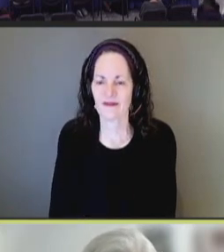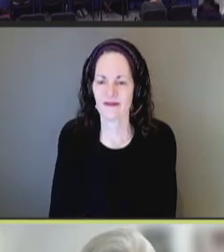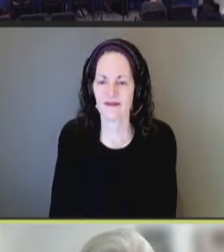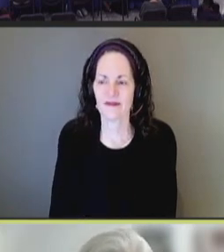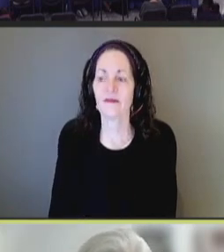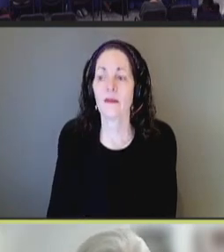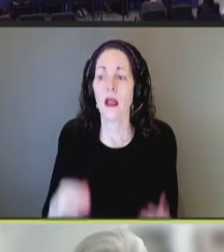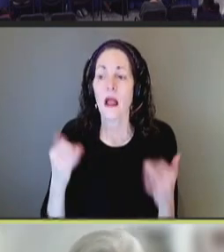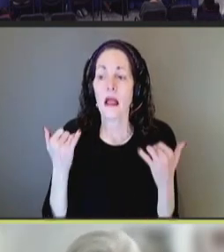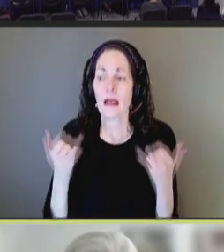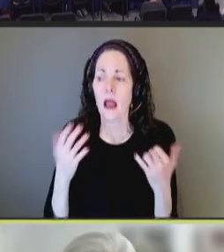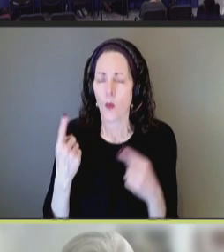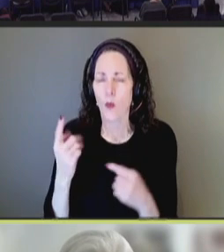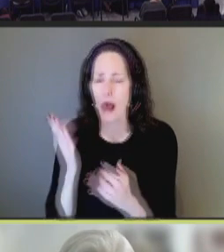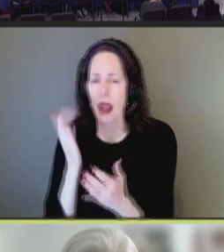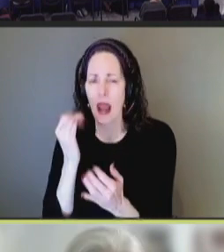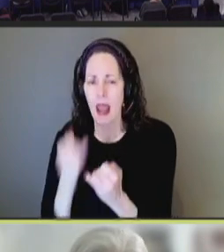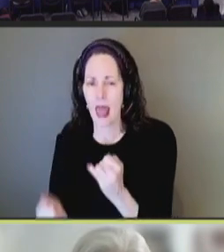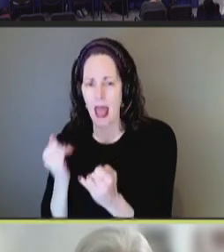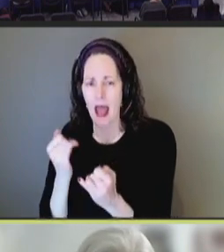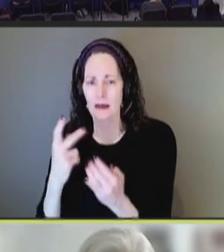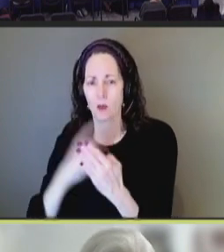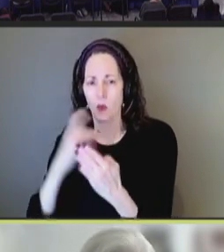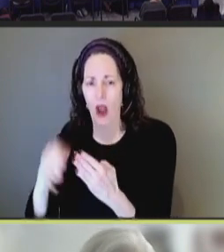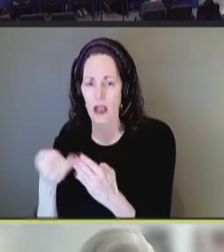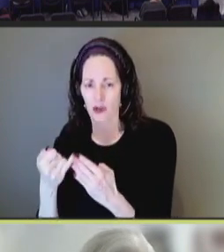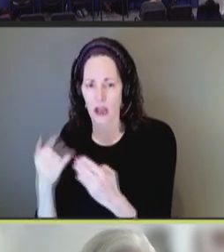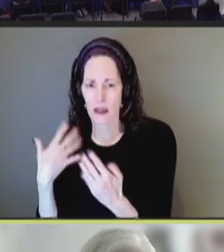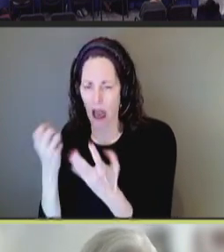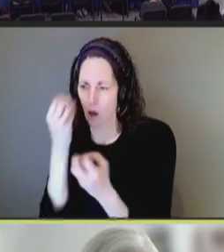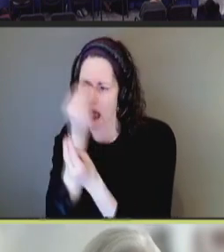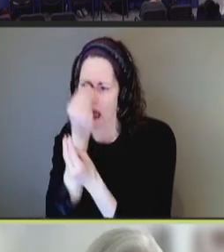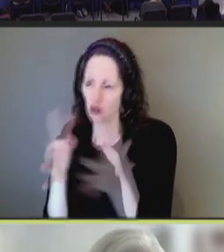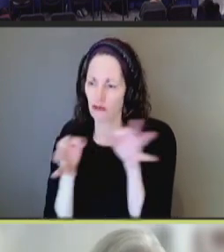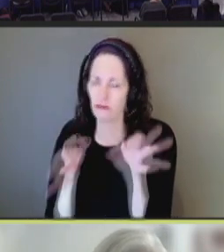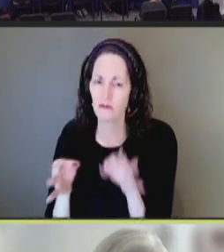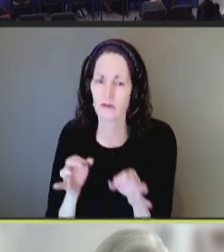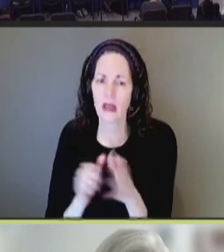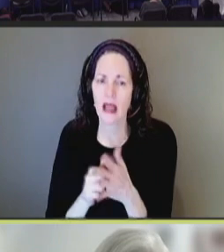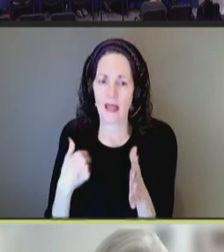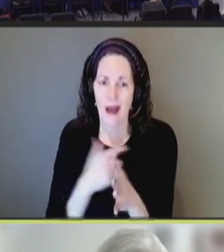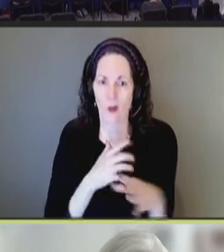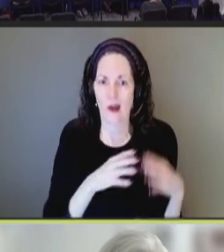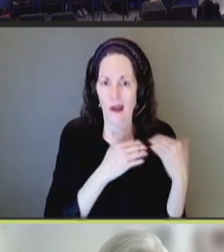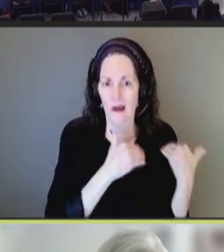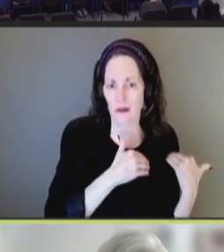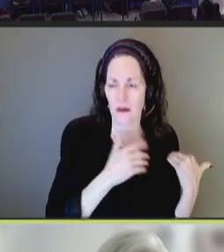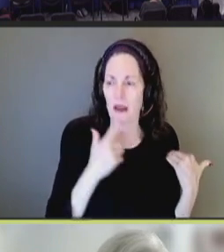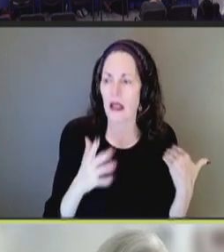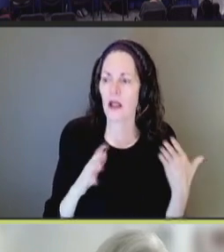And then one last project I wanted to mention that we're undertaking is to improve standardization